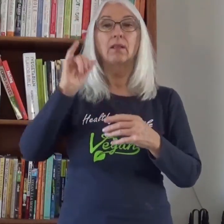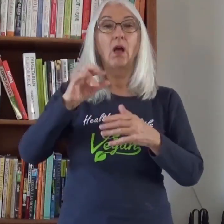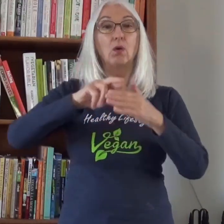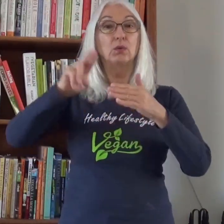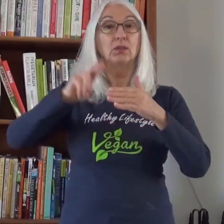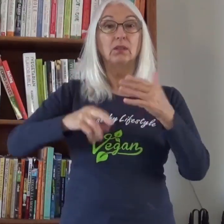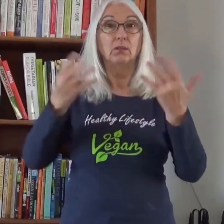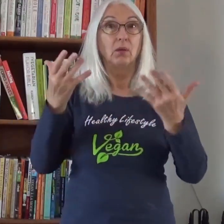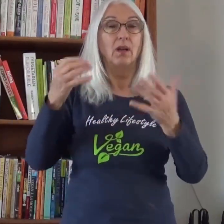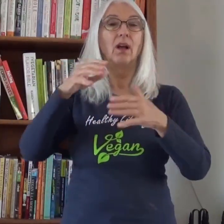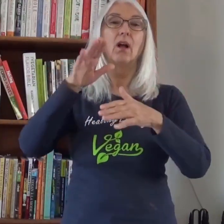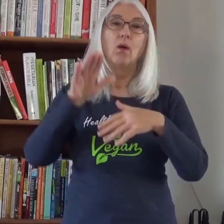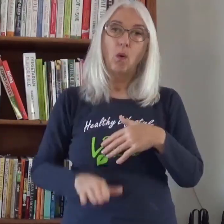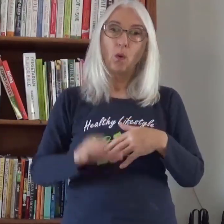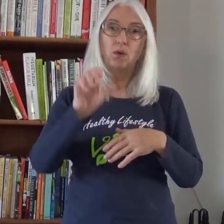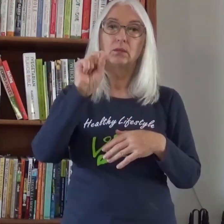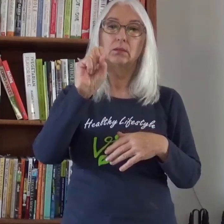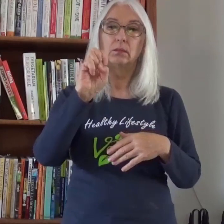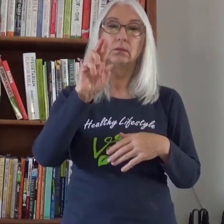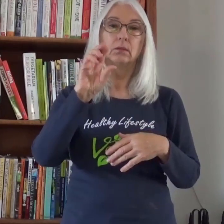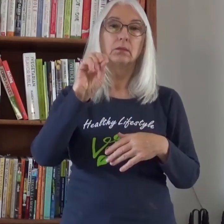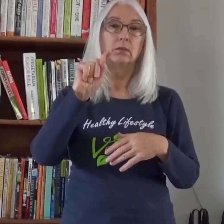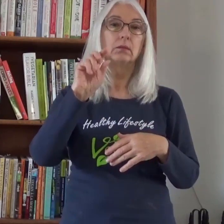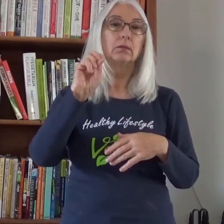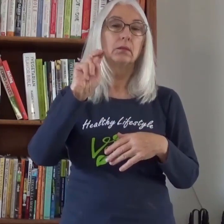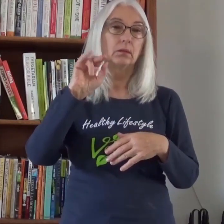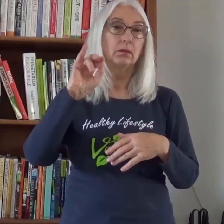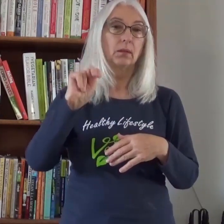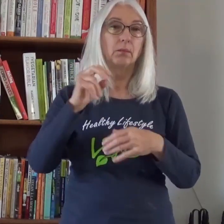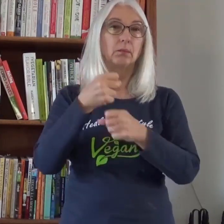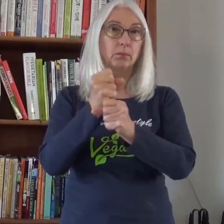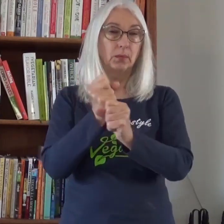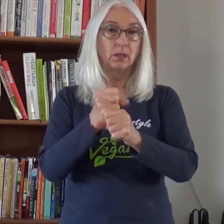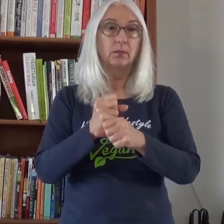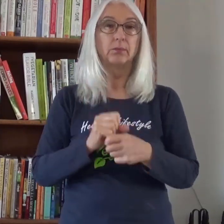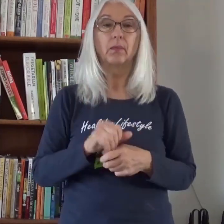resulting in low serotonin production.